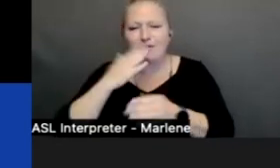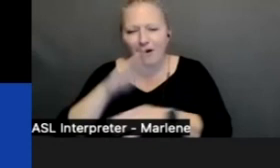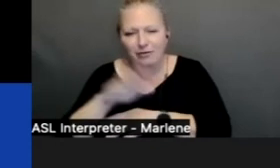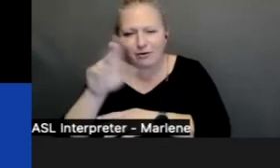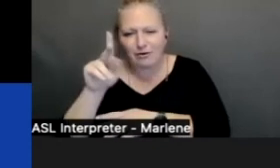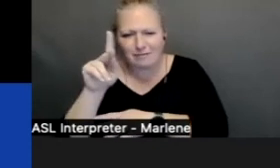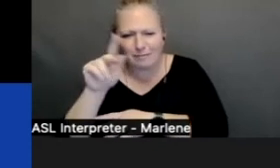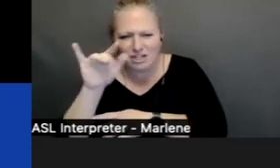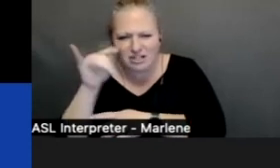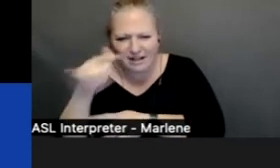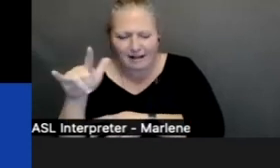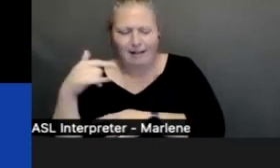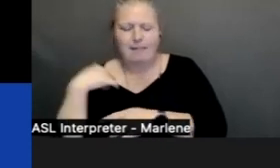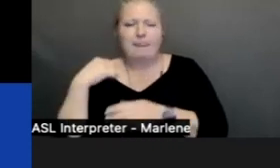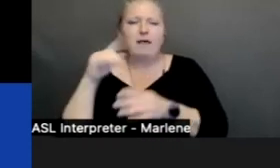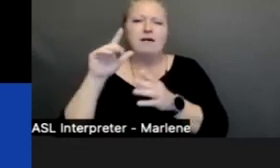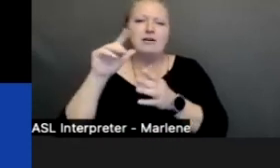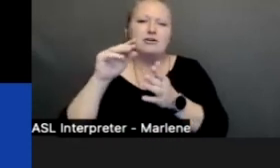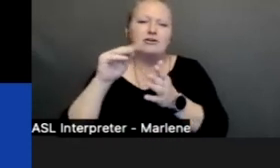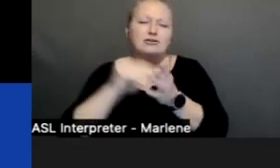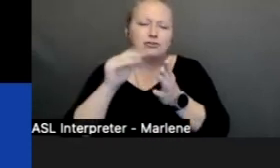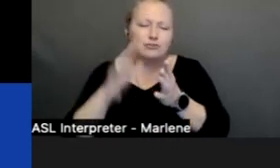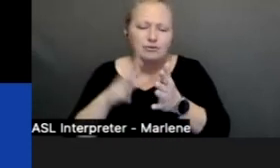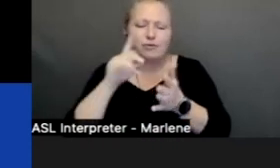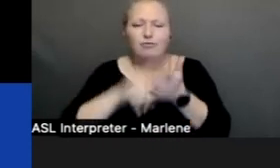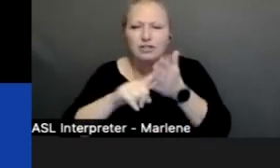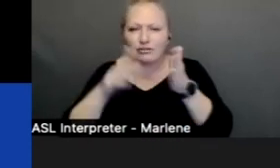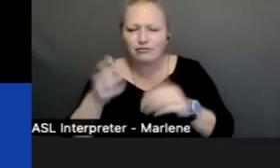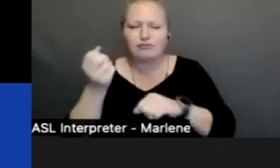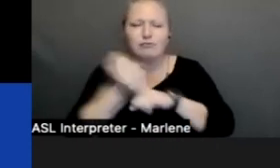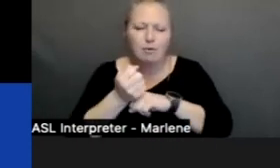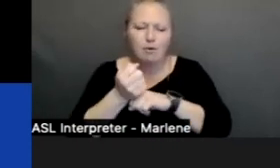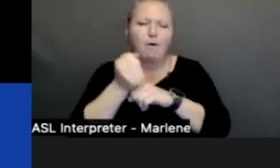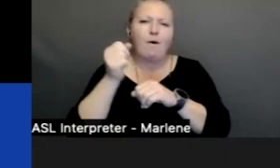Policy student and a graduate student researcher supporting the statewide digital equity plan.